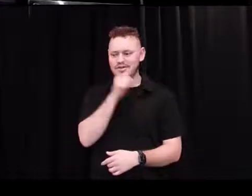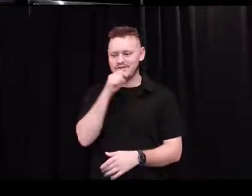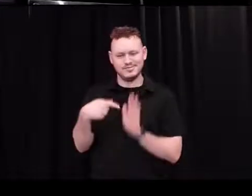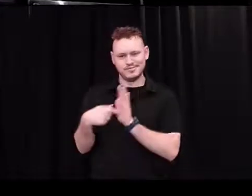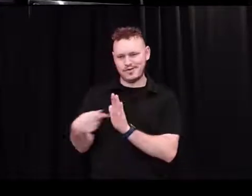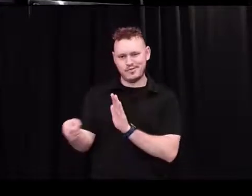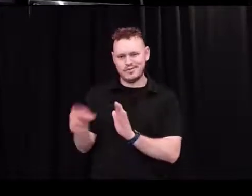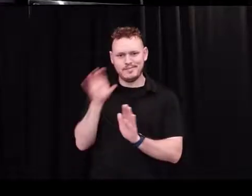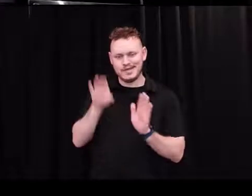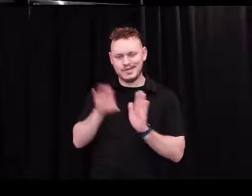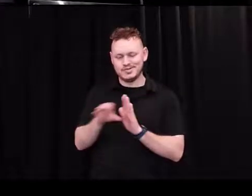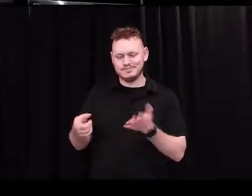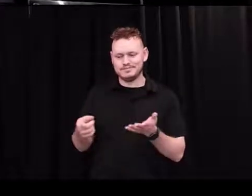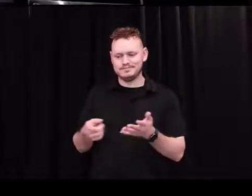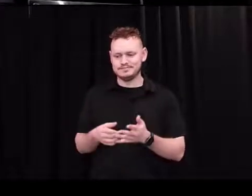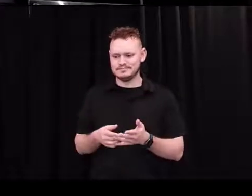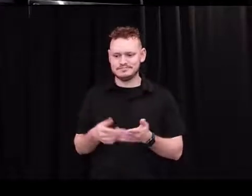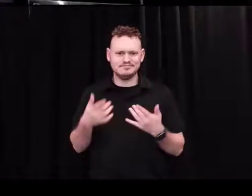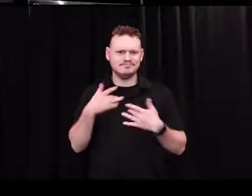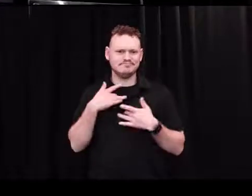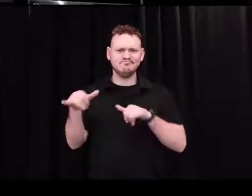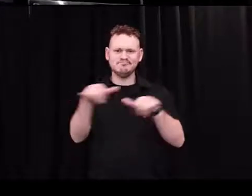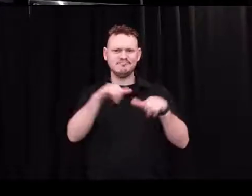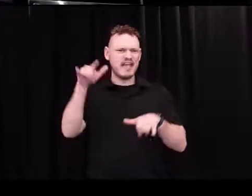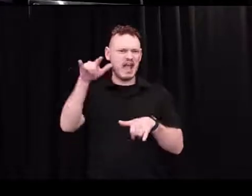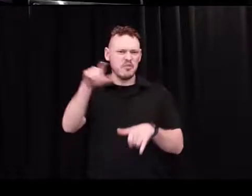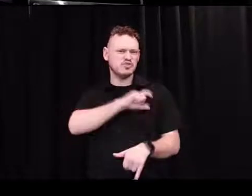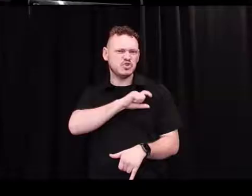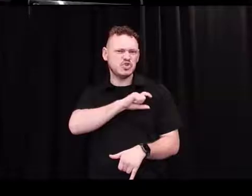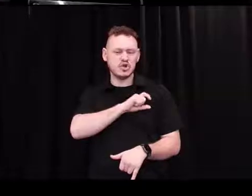your standard like airport security thing where they take your bag and all that sort